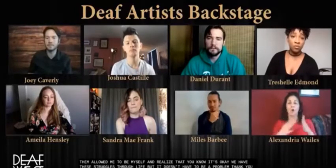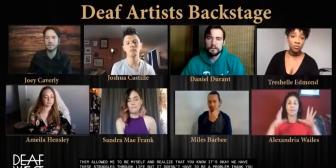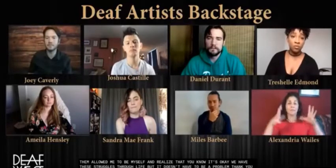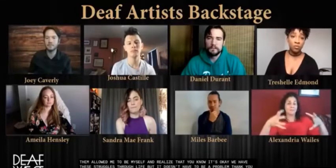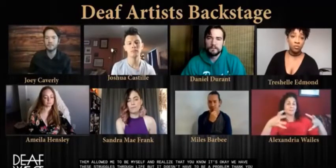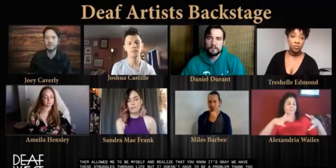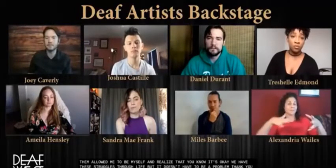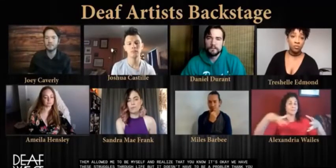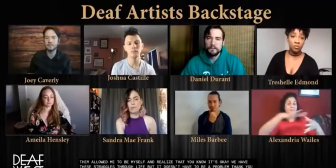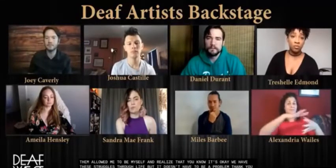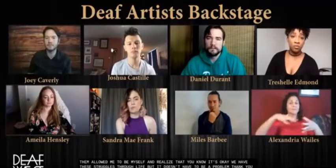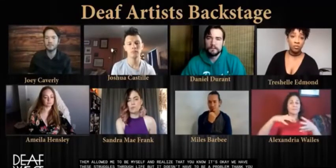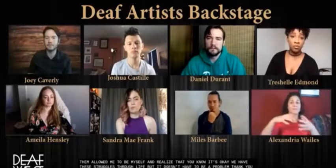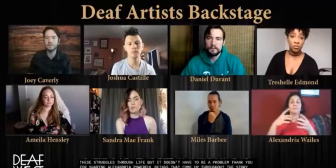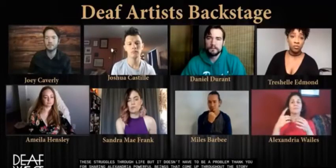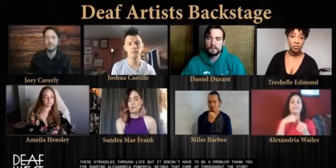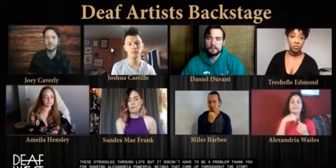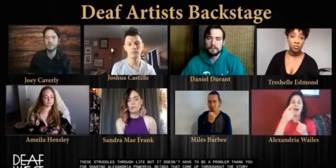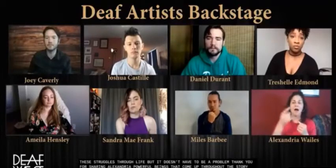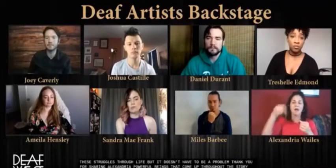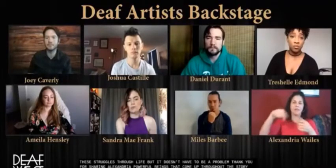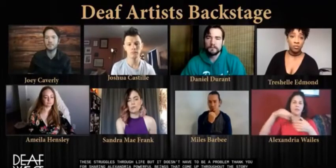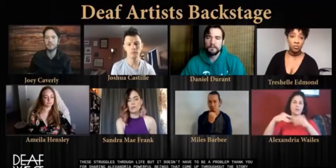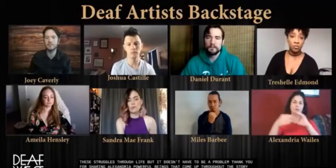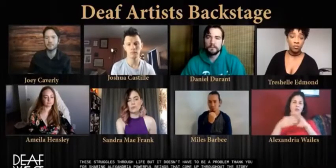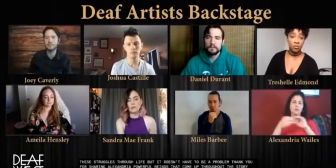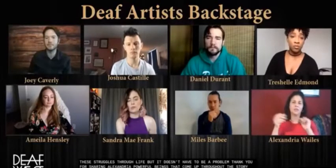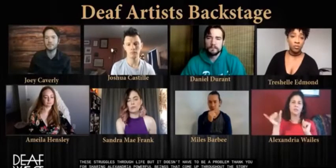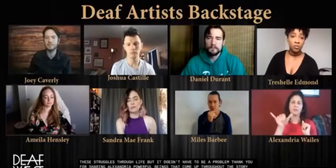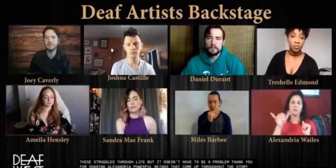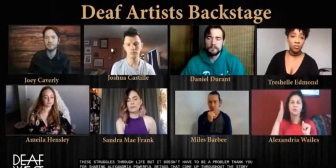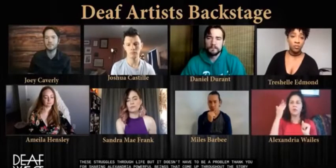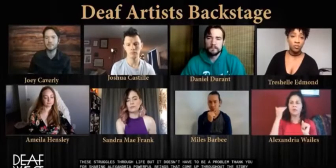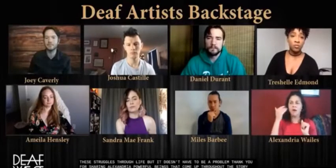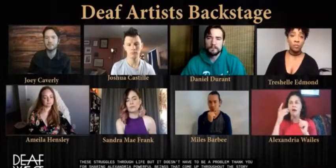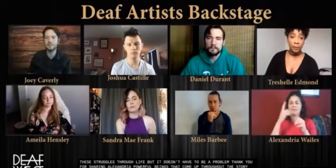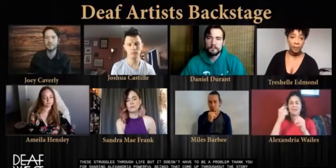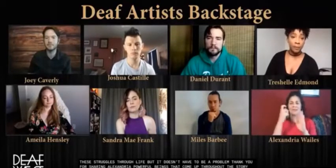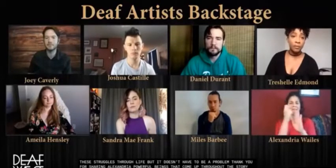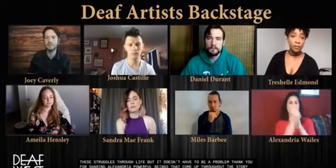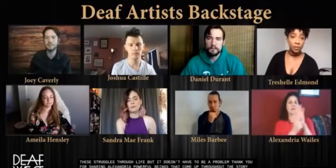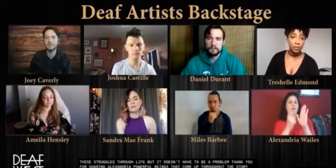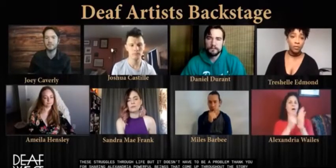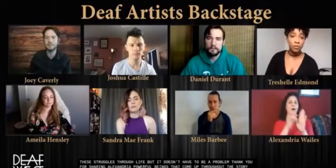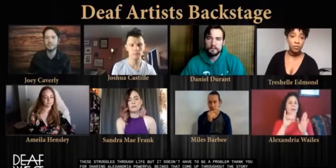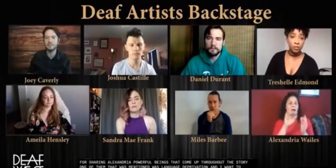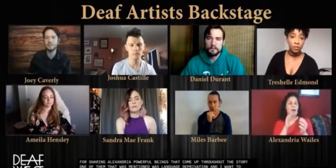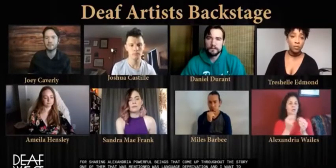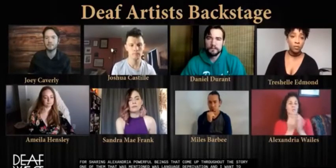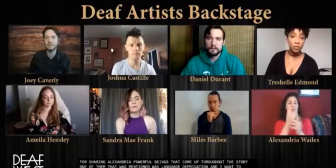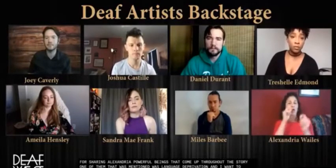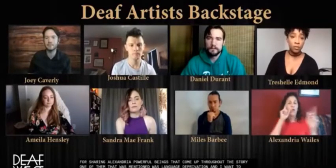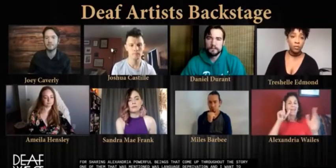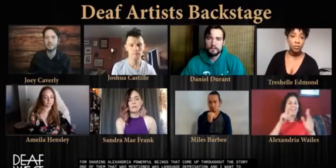we had such an amazing cast of brilliant Deaf artists. We wanted to be able to tell this part of the Deaf story as well.